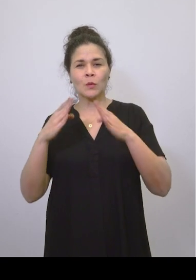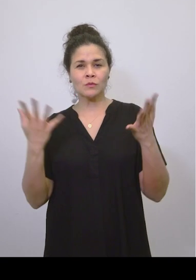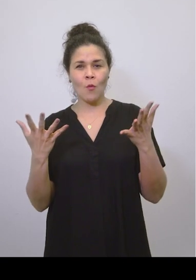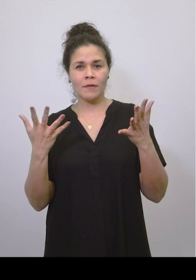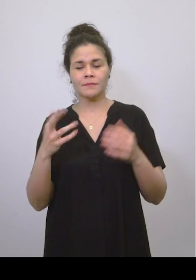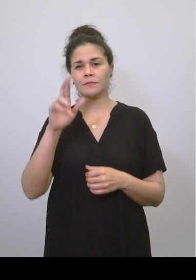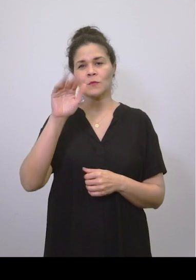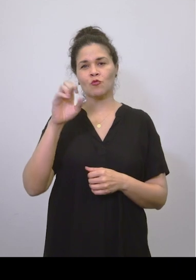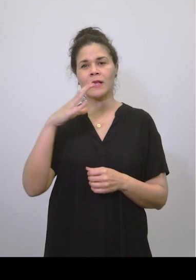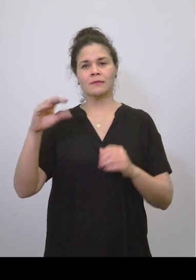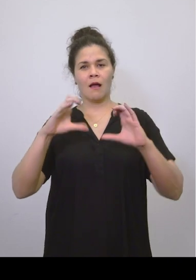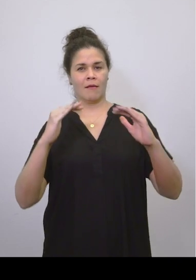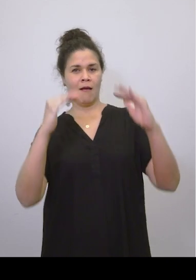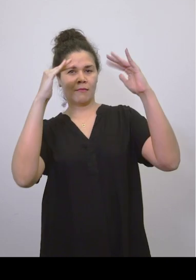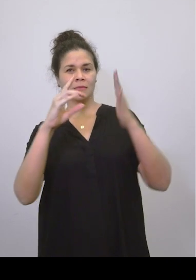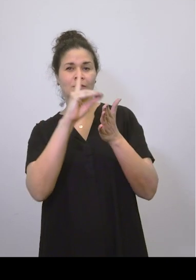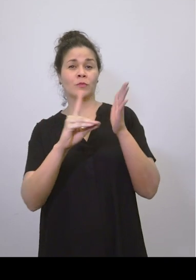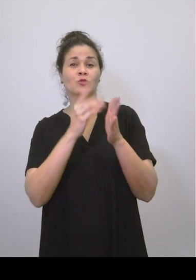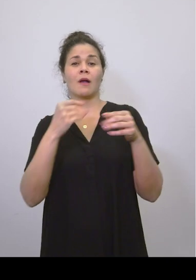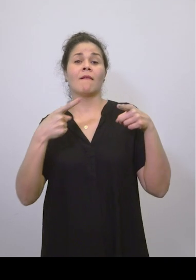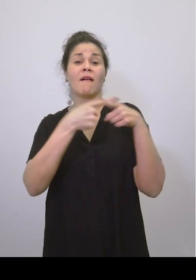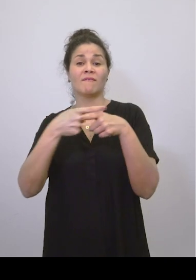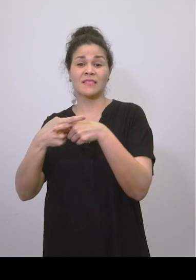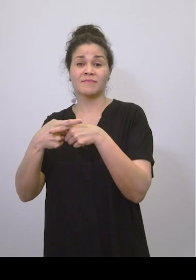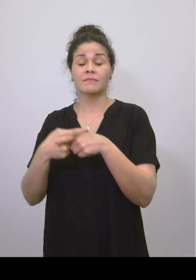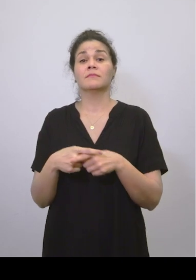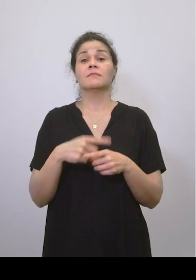focuses on race and class discrimination and conflict,